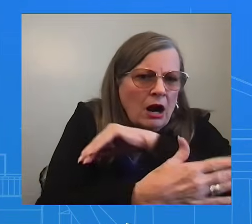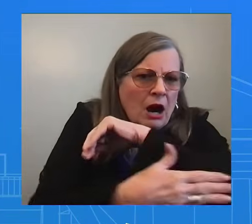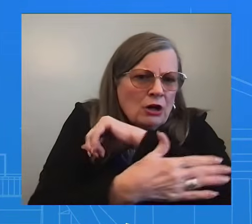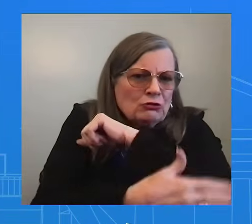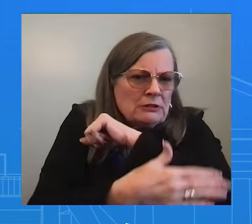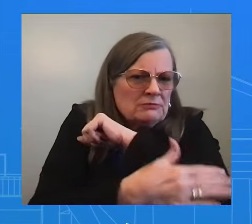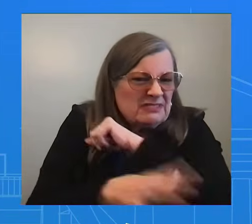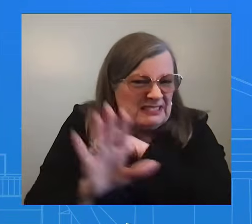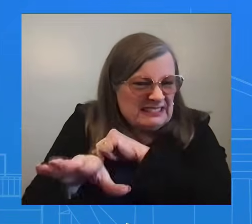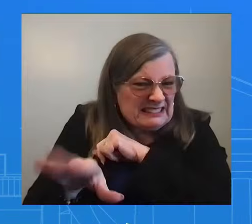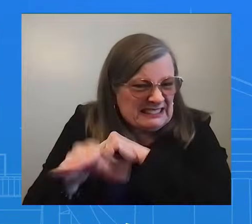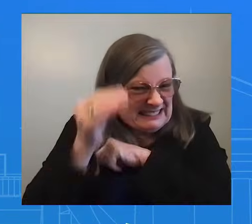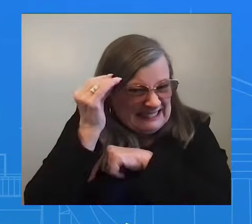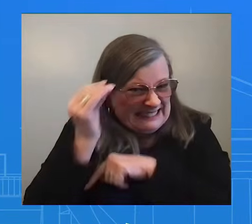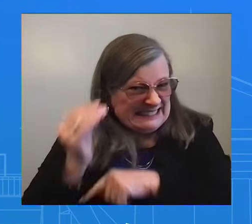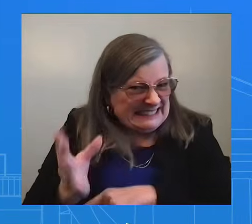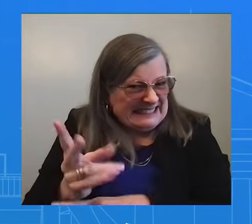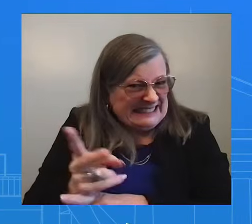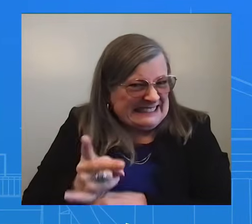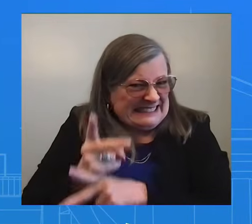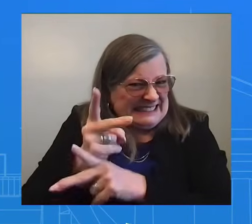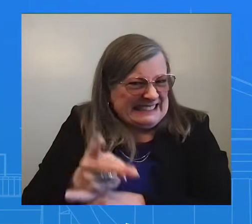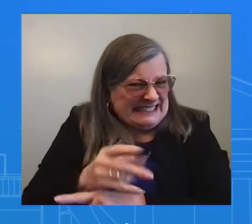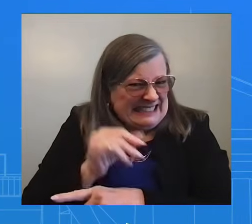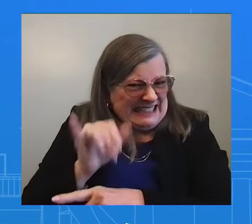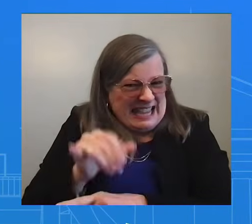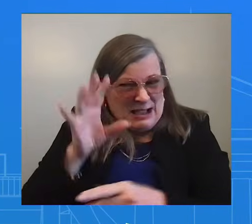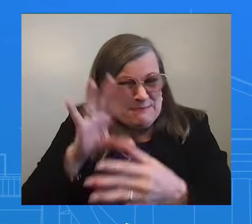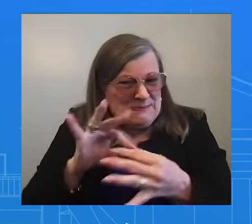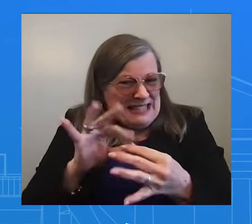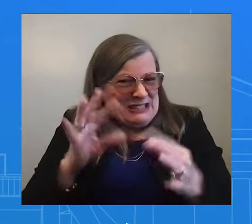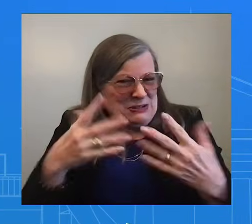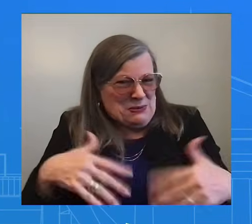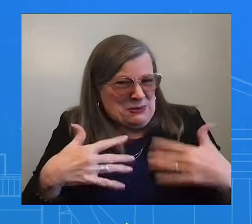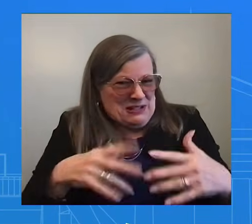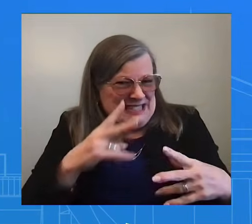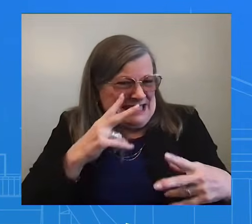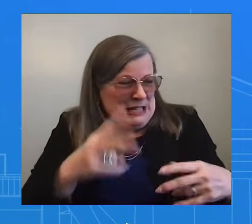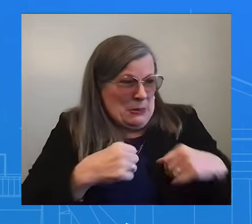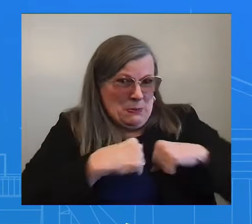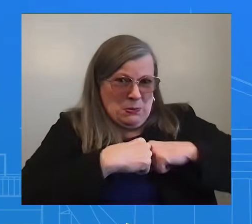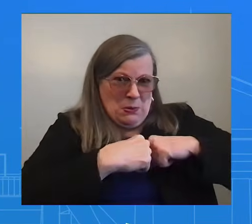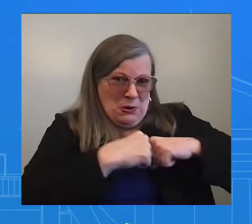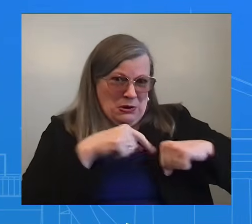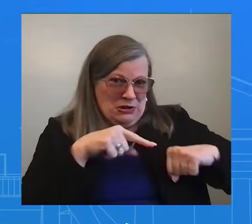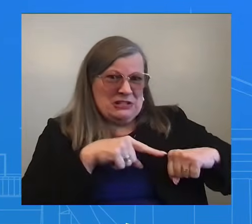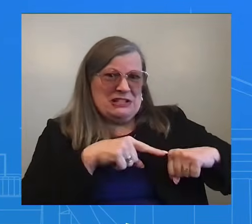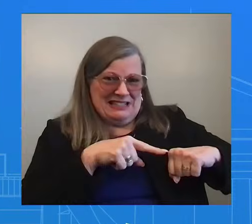And what we're seeing here at the border, the migration flow -- increased migration flow, certainly, it